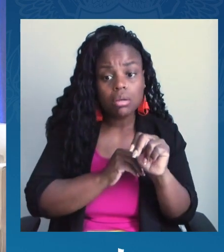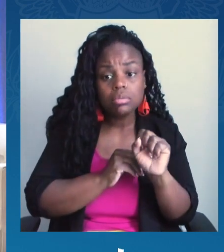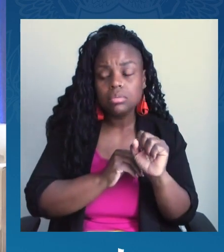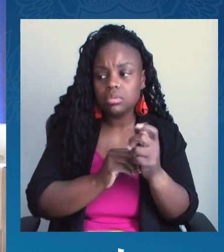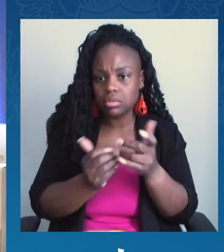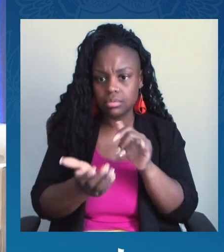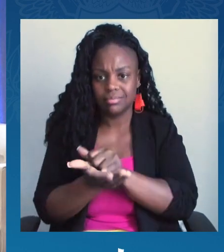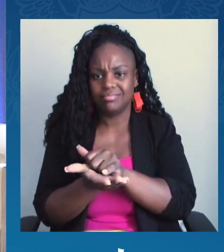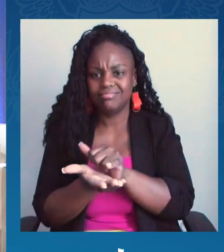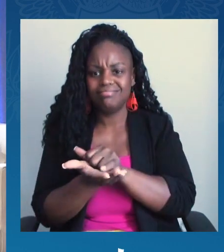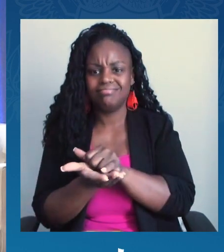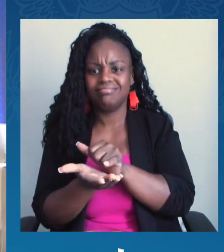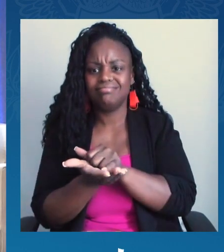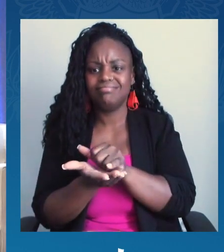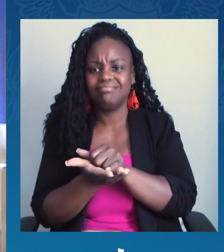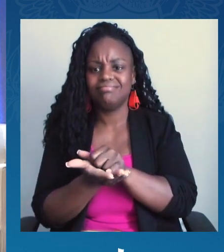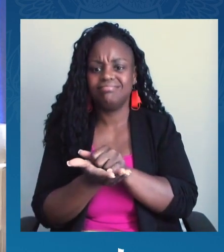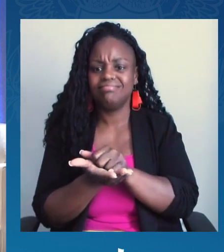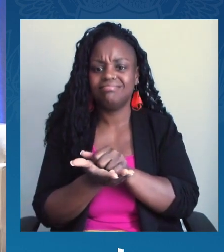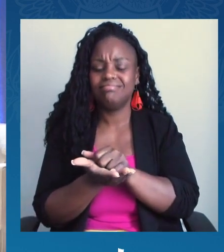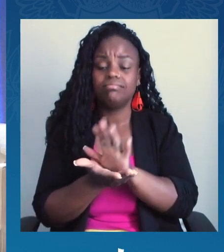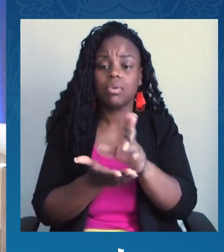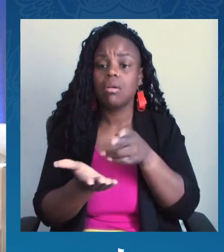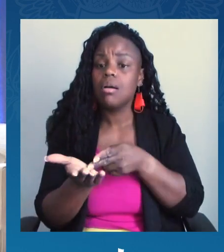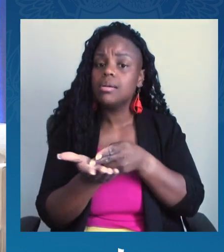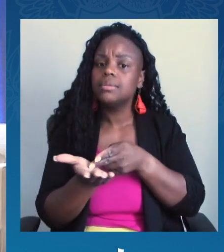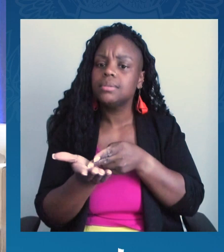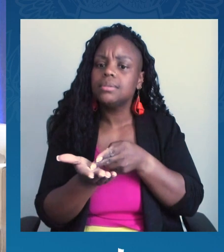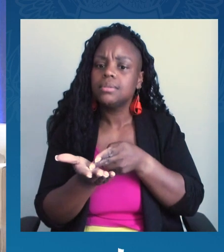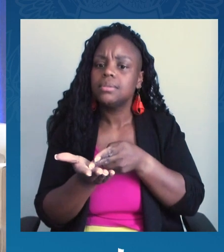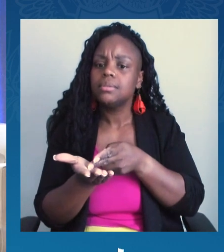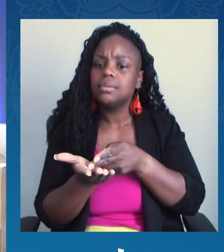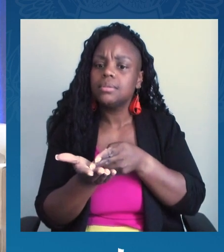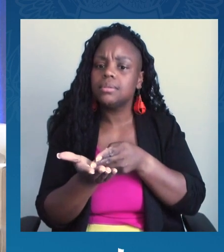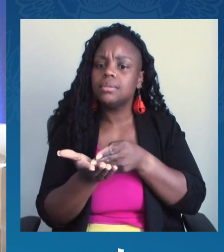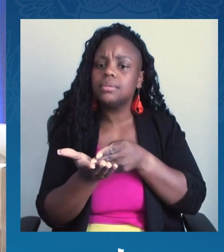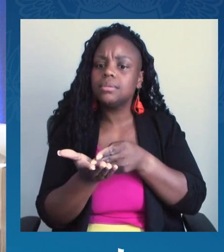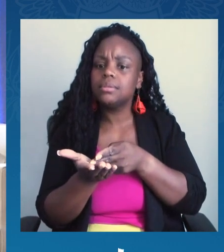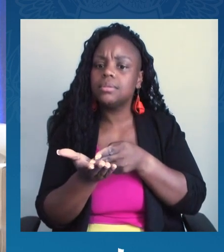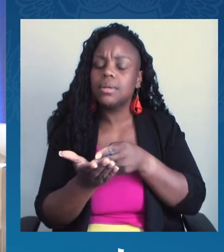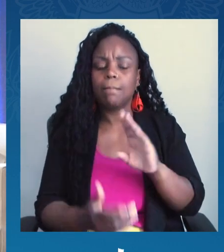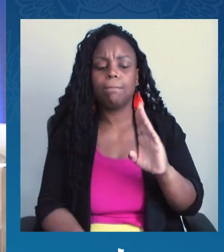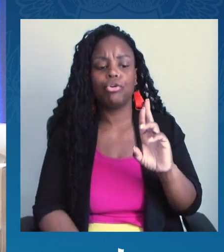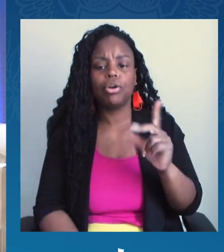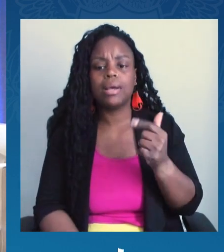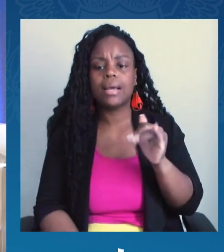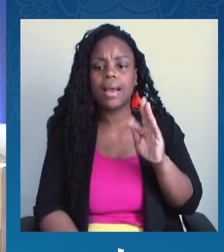And the truth is, Birmingham is no different. I know the mayor of D.C. is here. D.C. is no different.